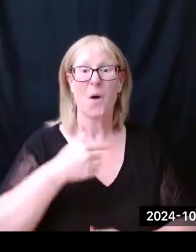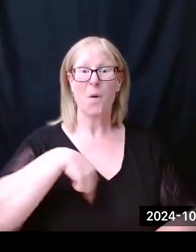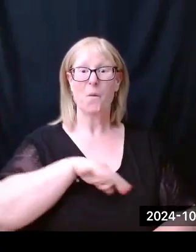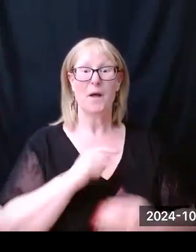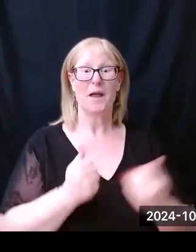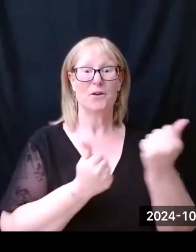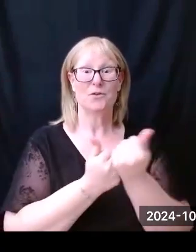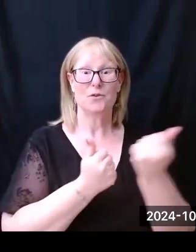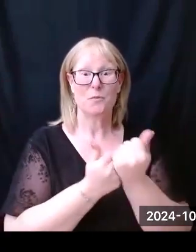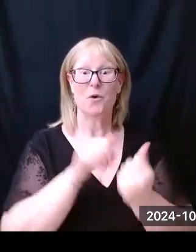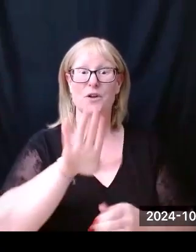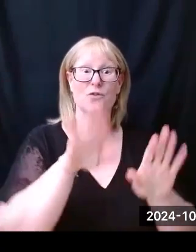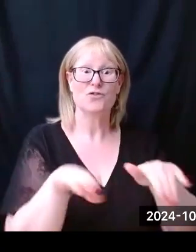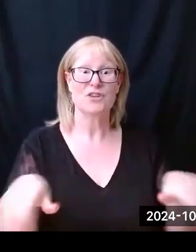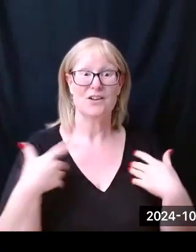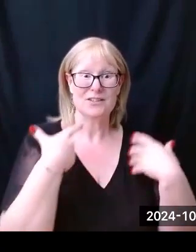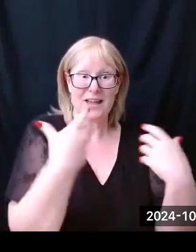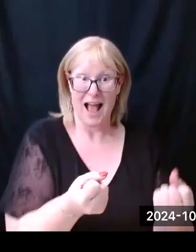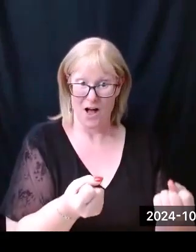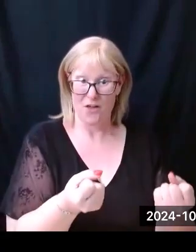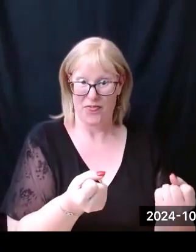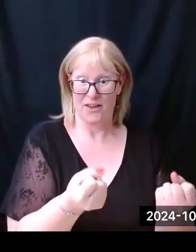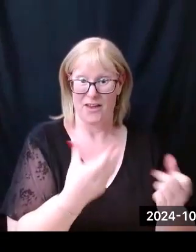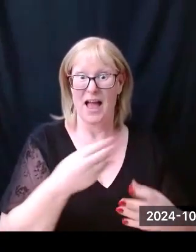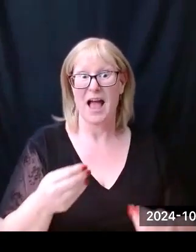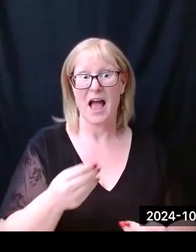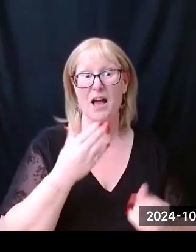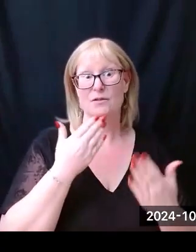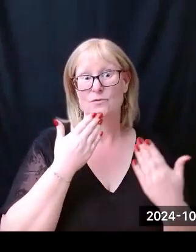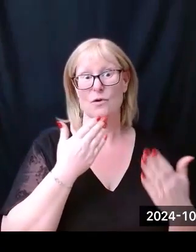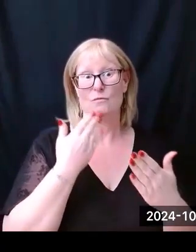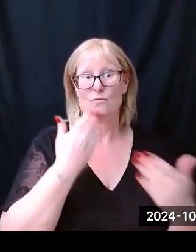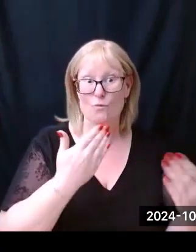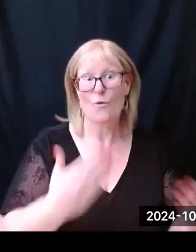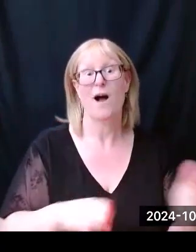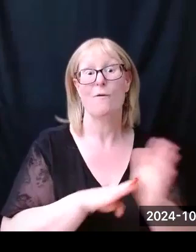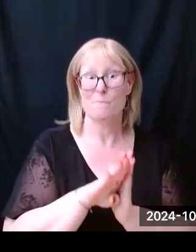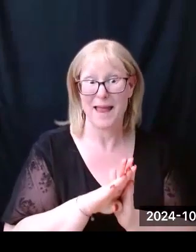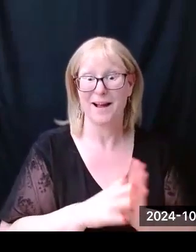the school year, and today we're focusing on supporting child and family wellness.